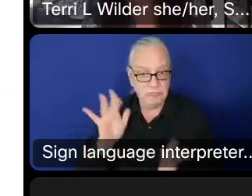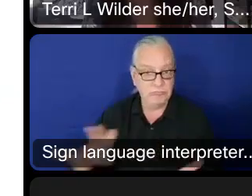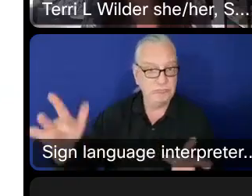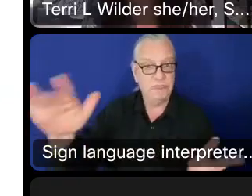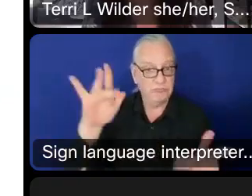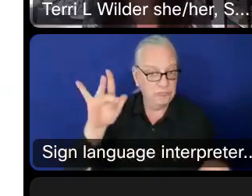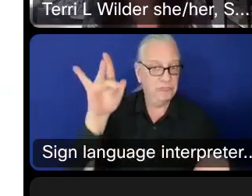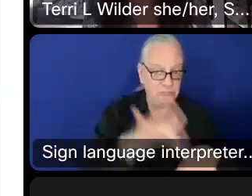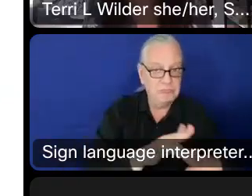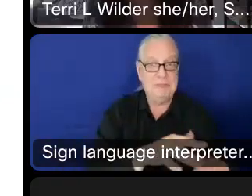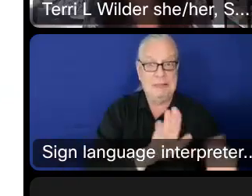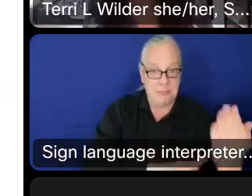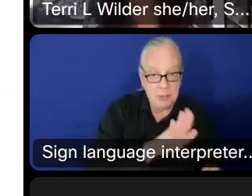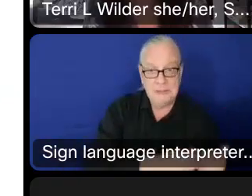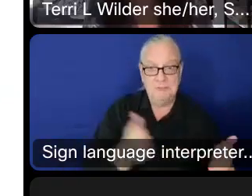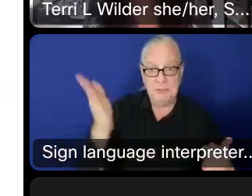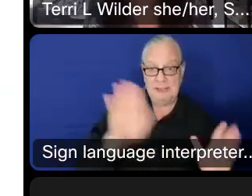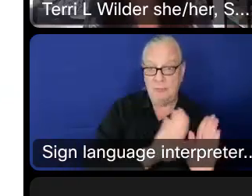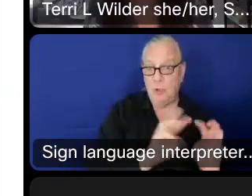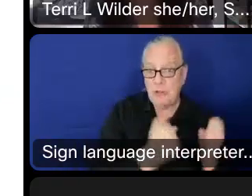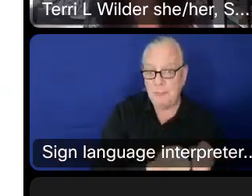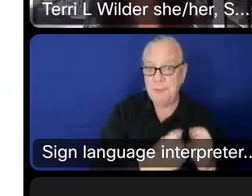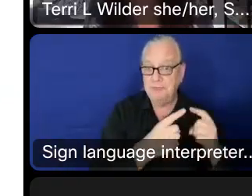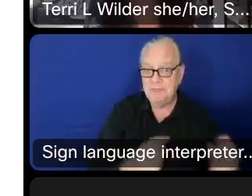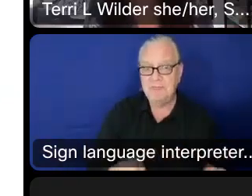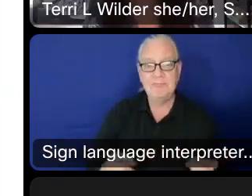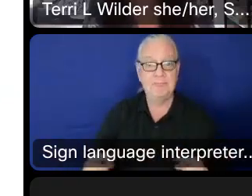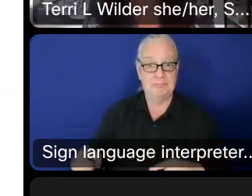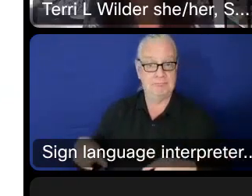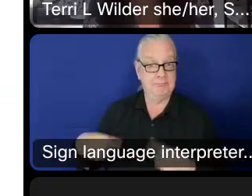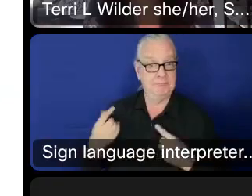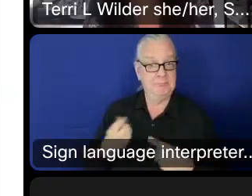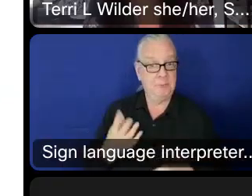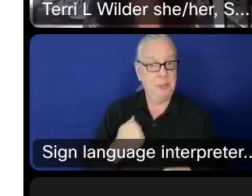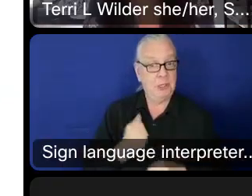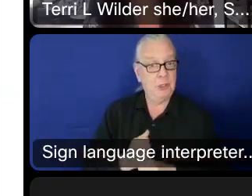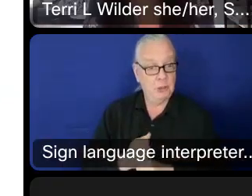workshops. I know in the past several years they've done some